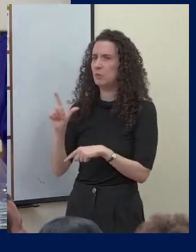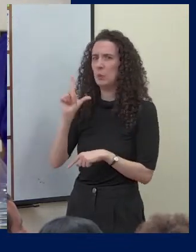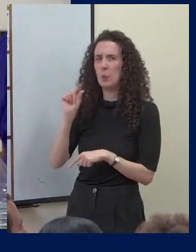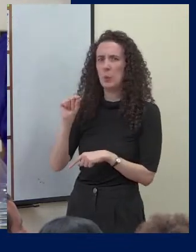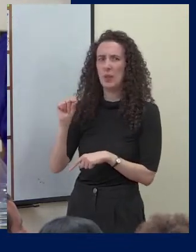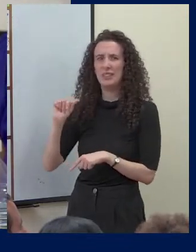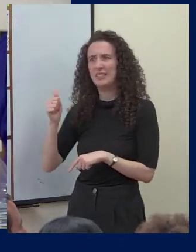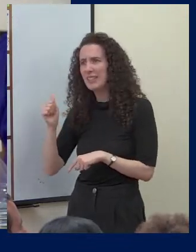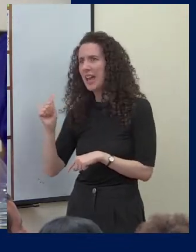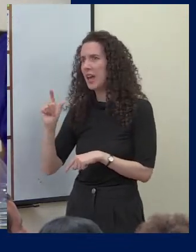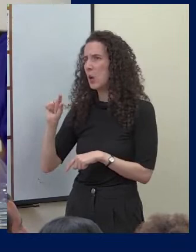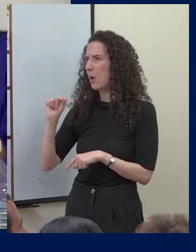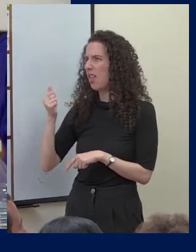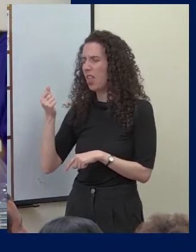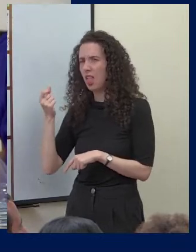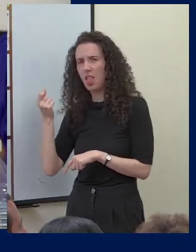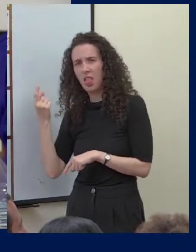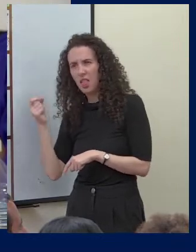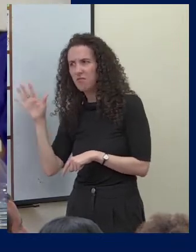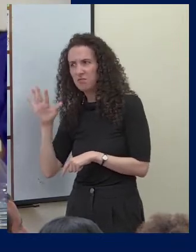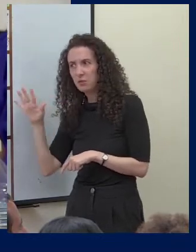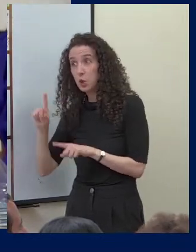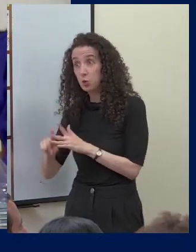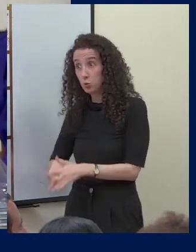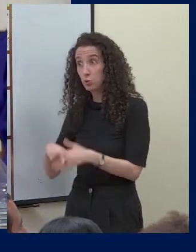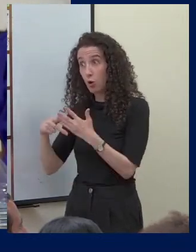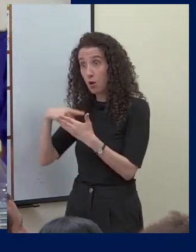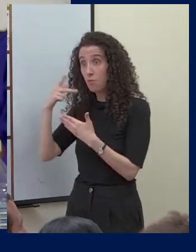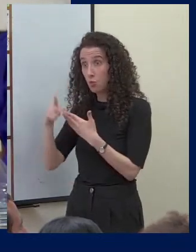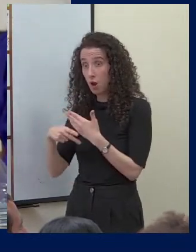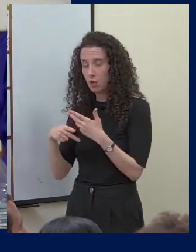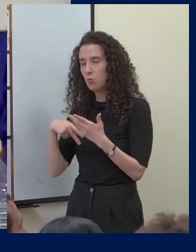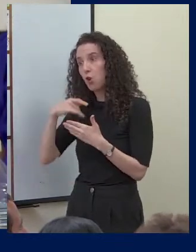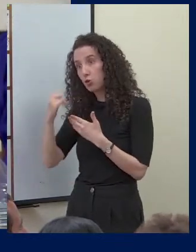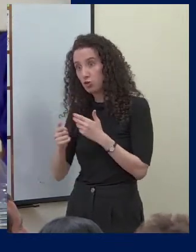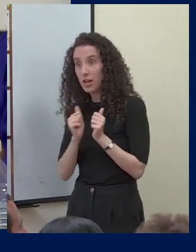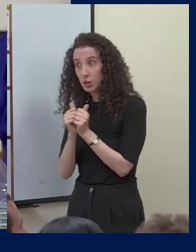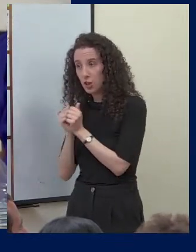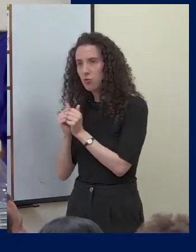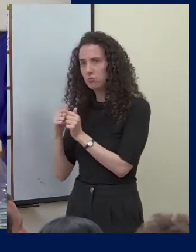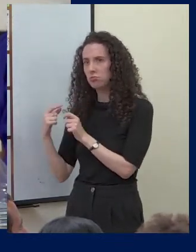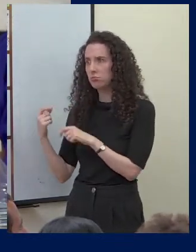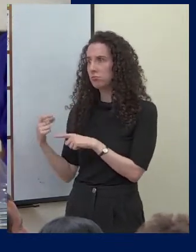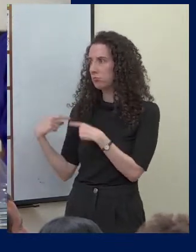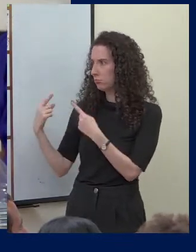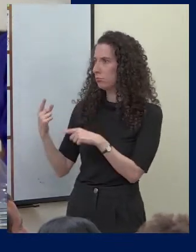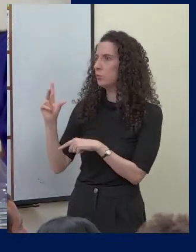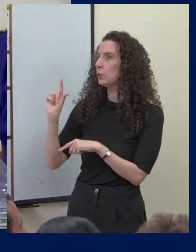We started our project together in 2011 and I first want to say how important it is that